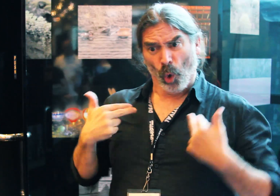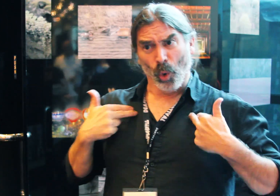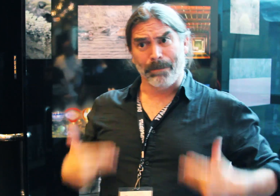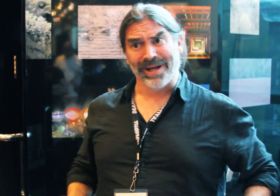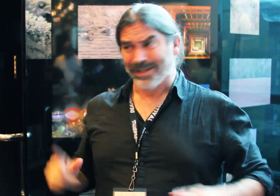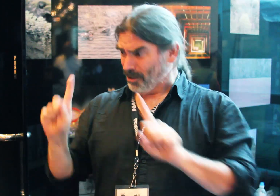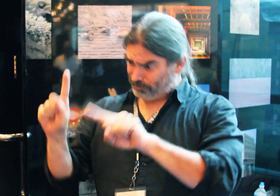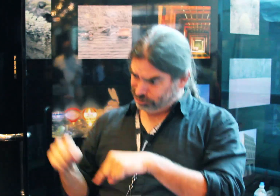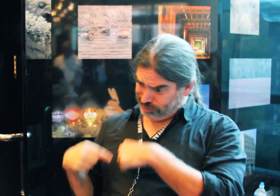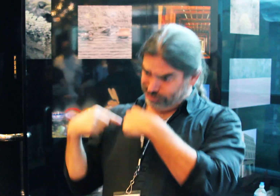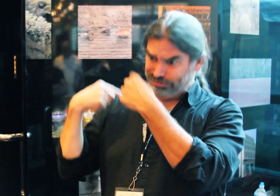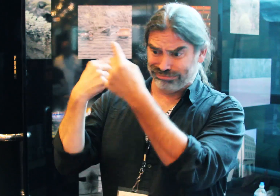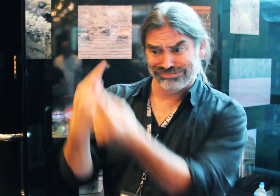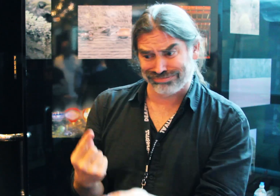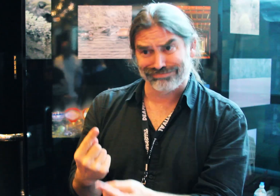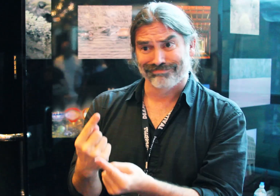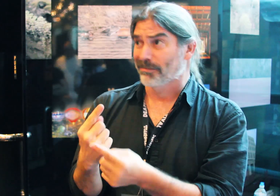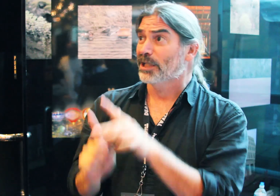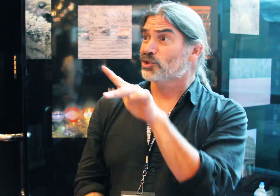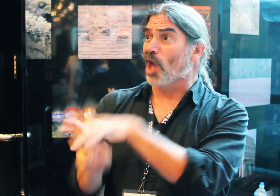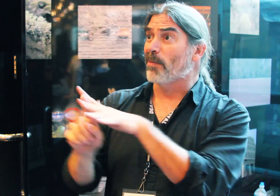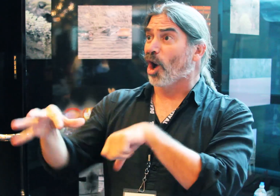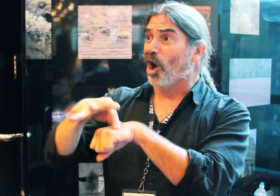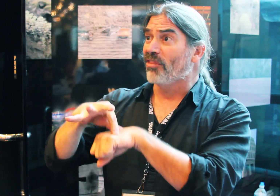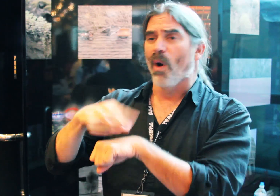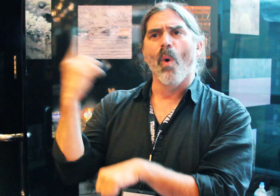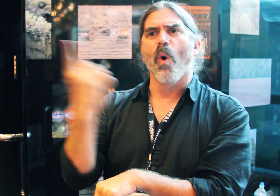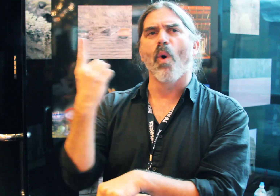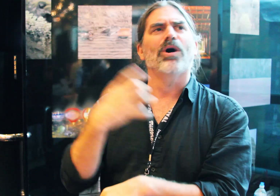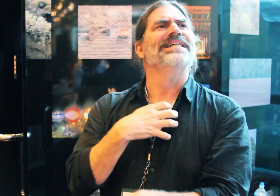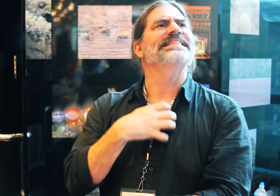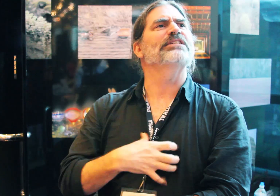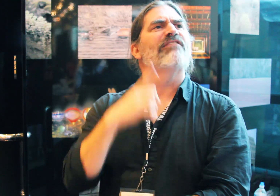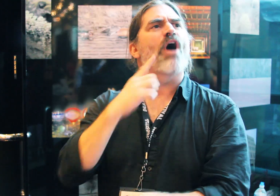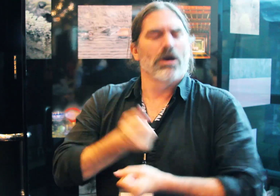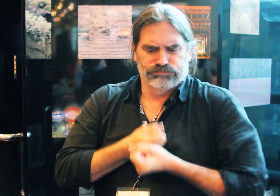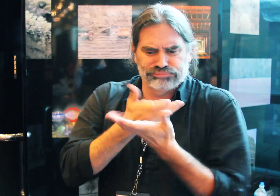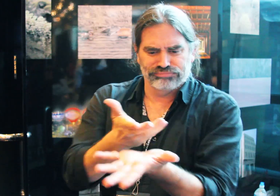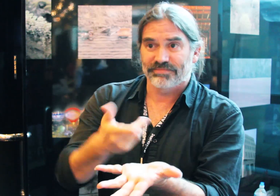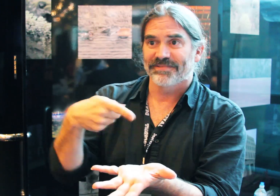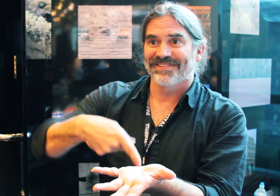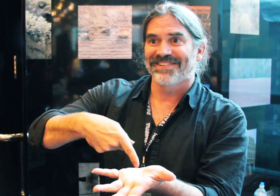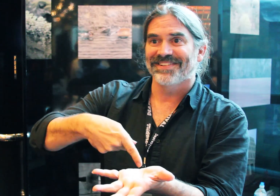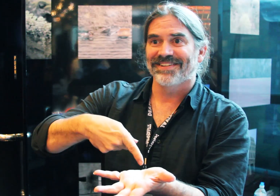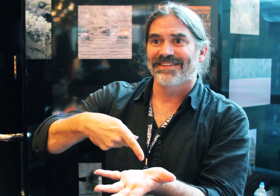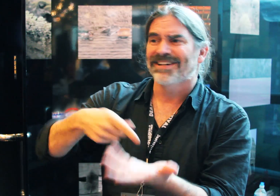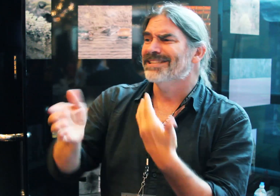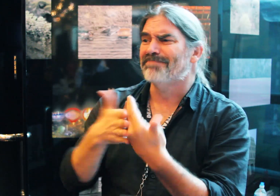Since humans appeared on earth, there has always been that desire for expression